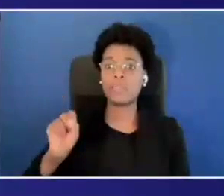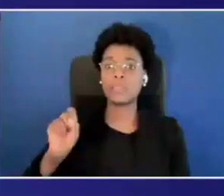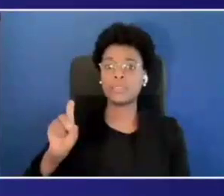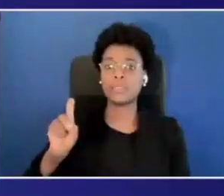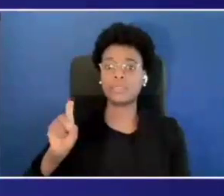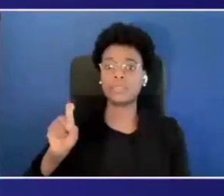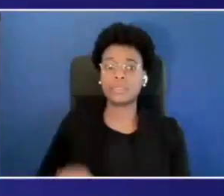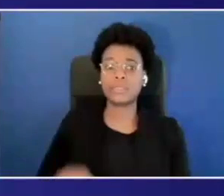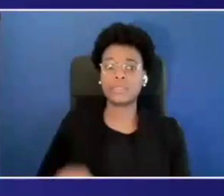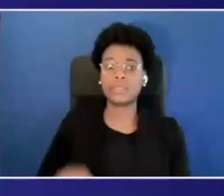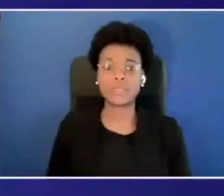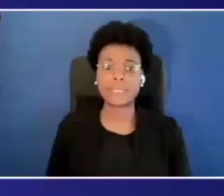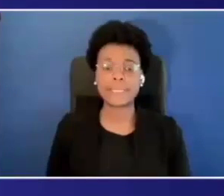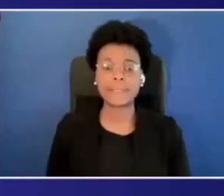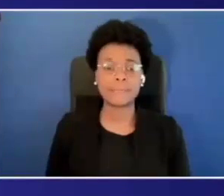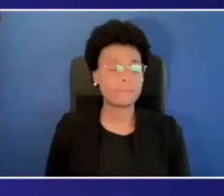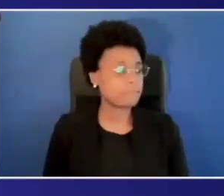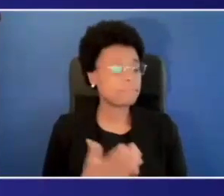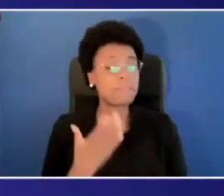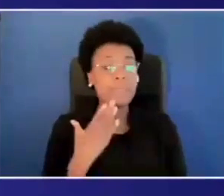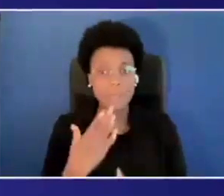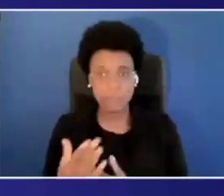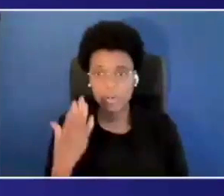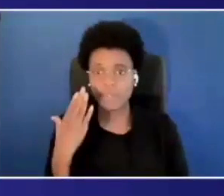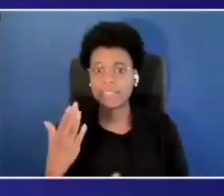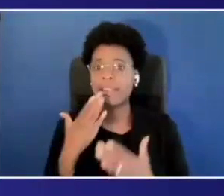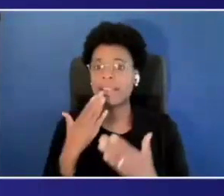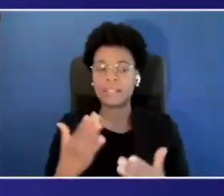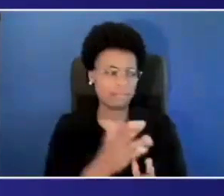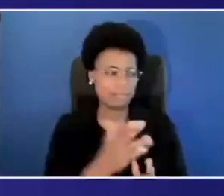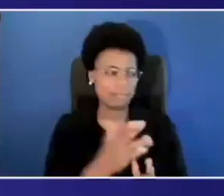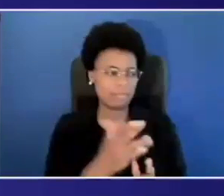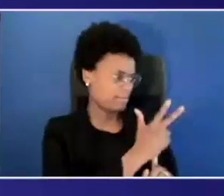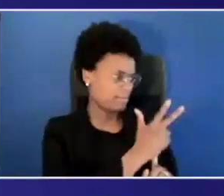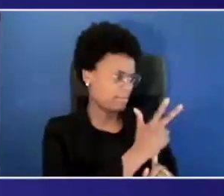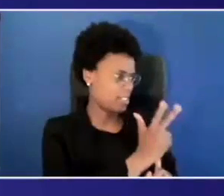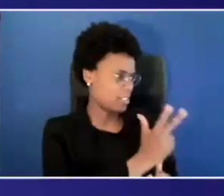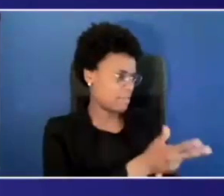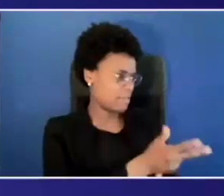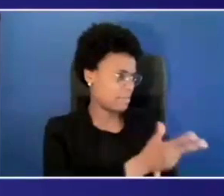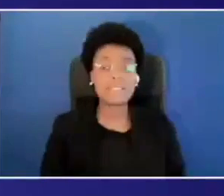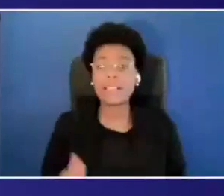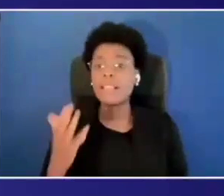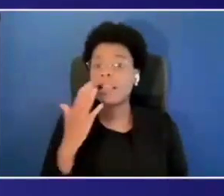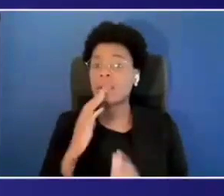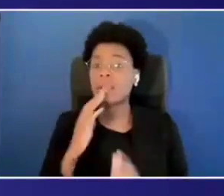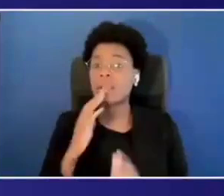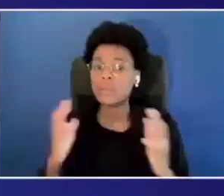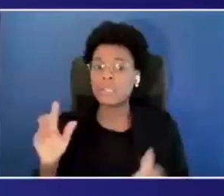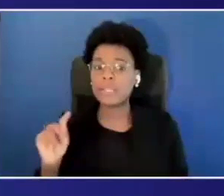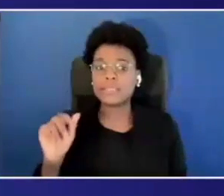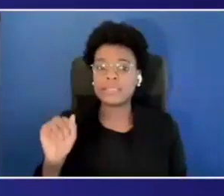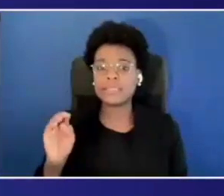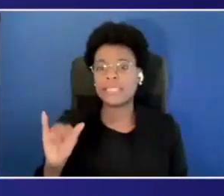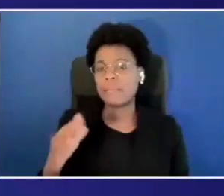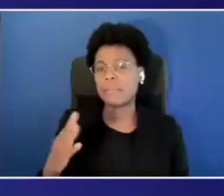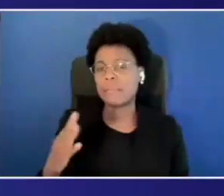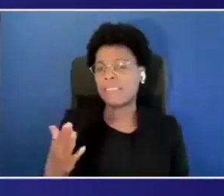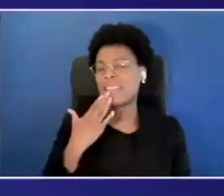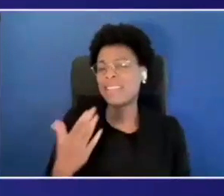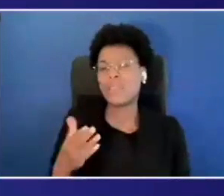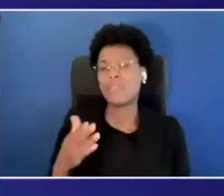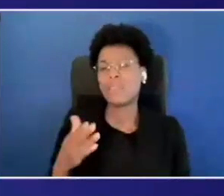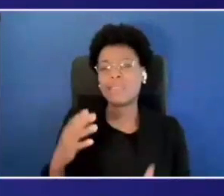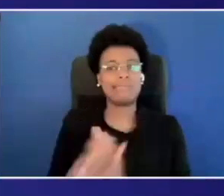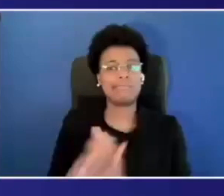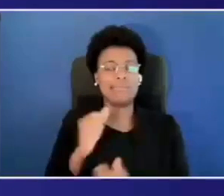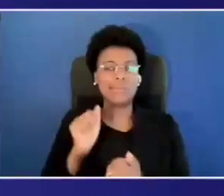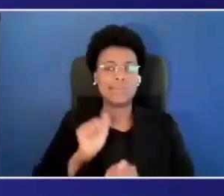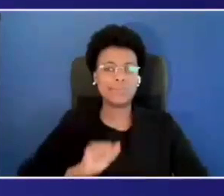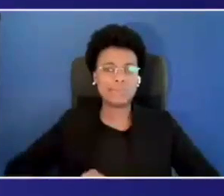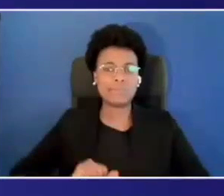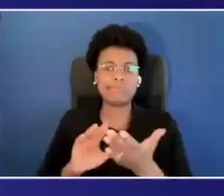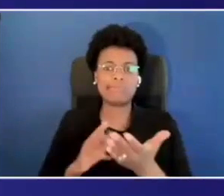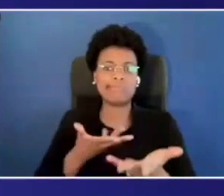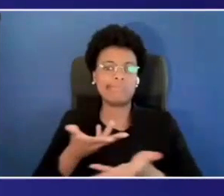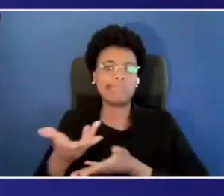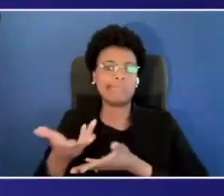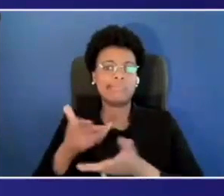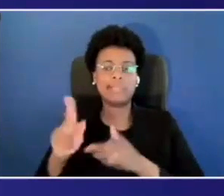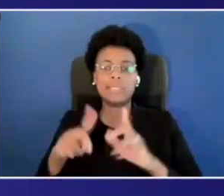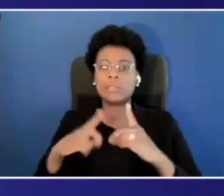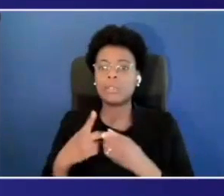Good morning and thank you for the. Thank you so much, Tammy. Good morning and thank you for the opportunity to address the department through this negotiated rulemaking process.